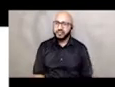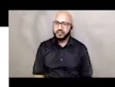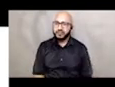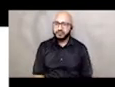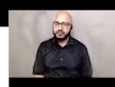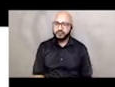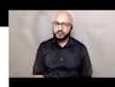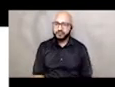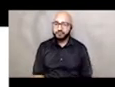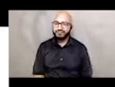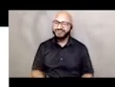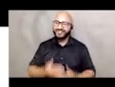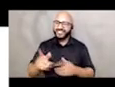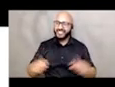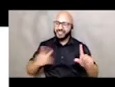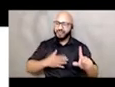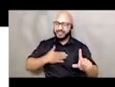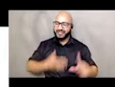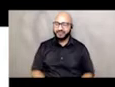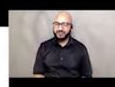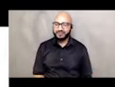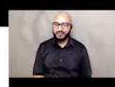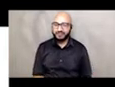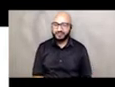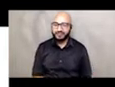Next slide, please. Thank you.